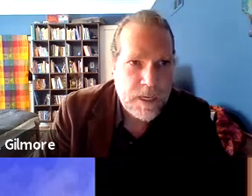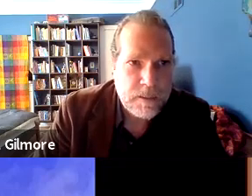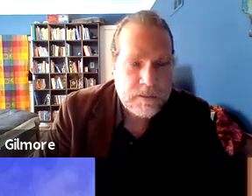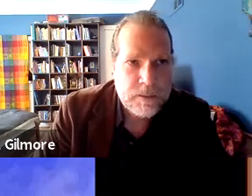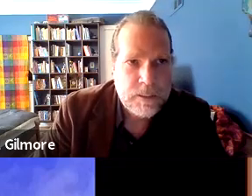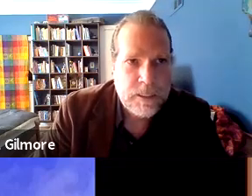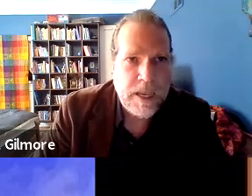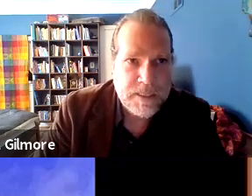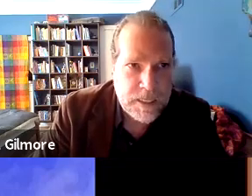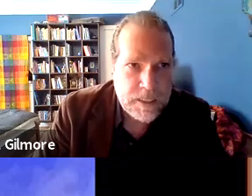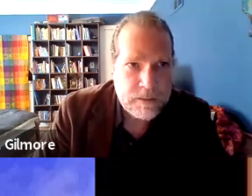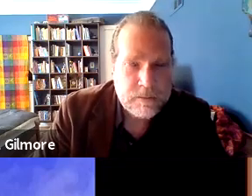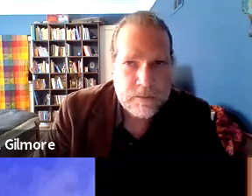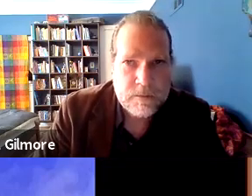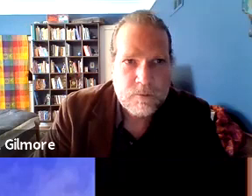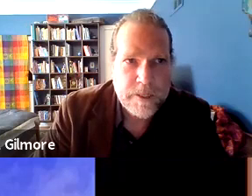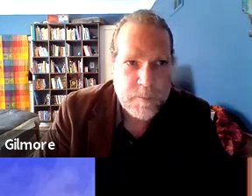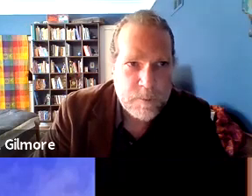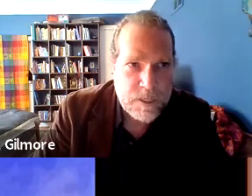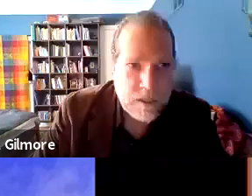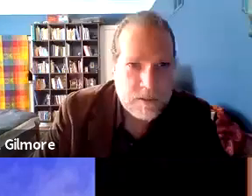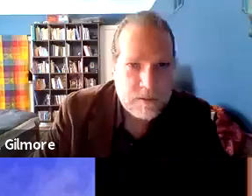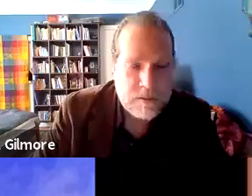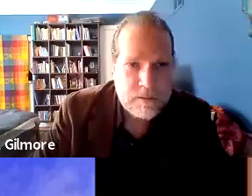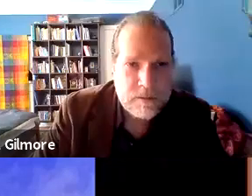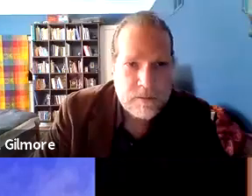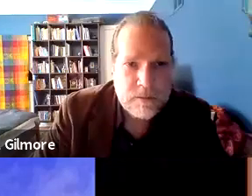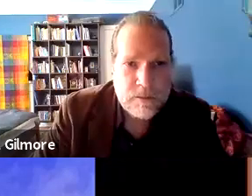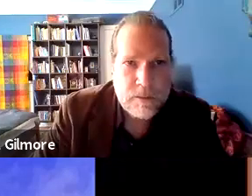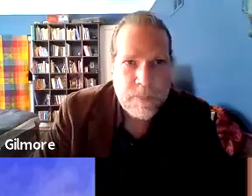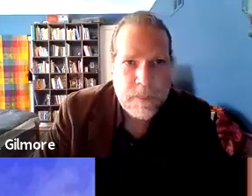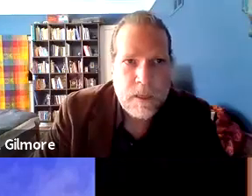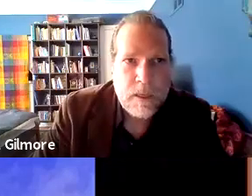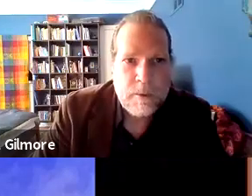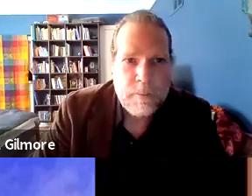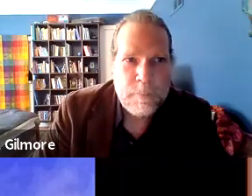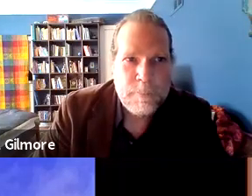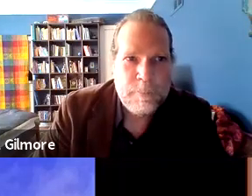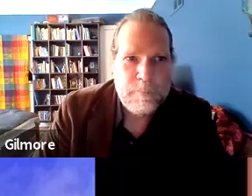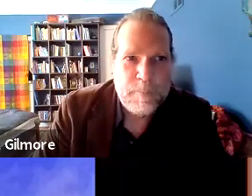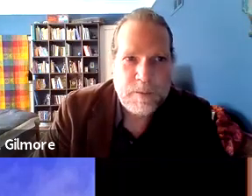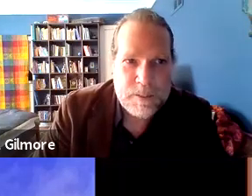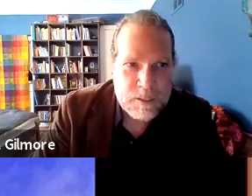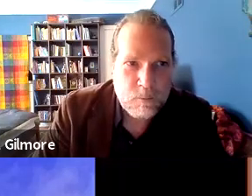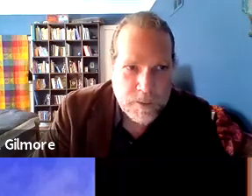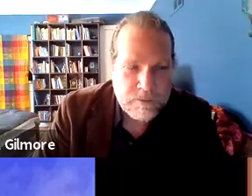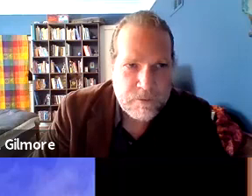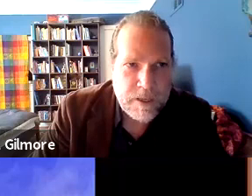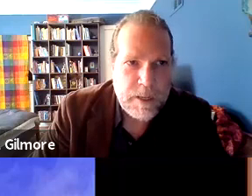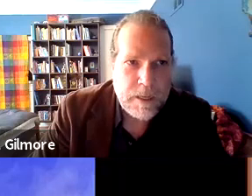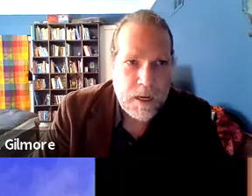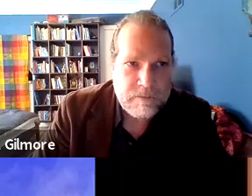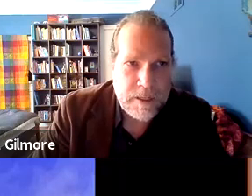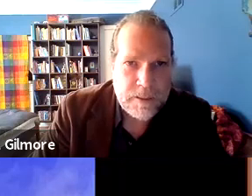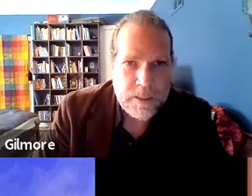say, as a kid growing up in Wisconsin. But this is the wonderful thing about our Valley